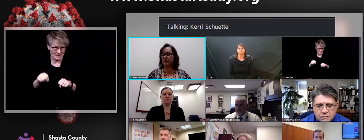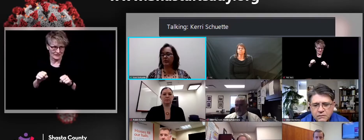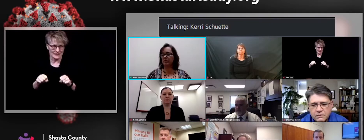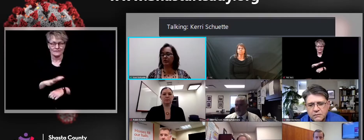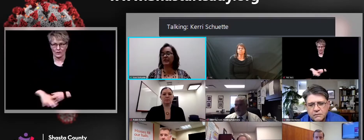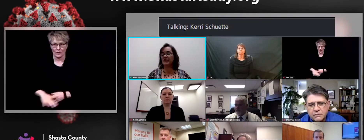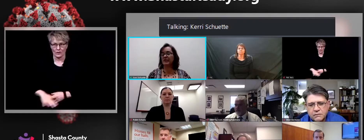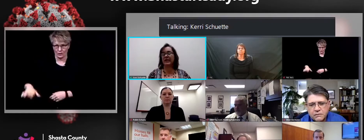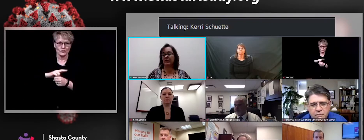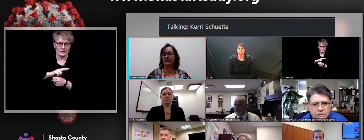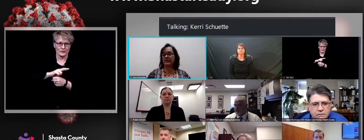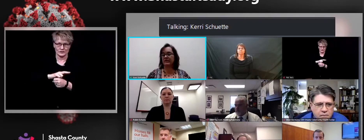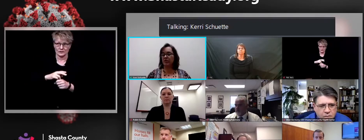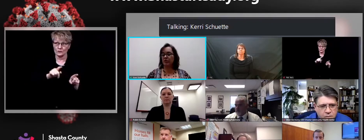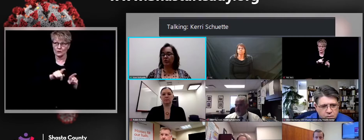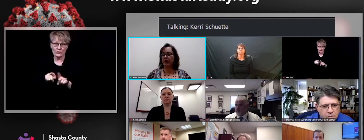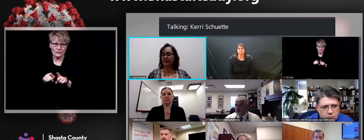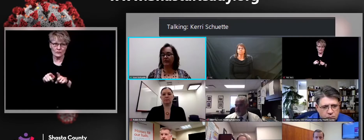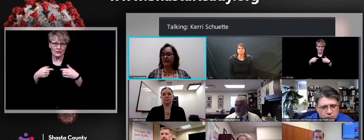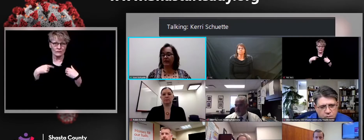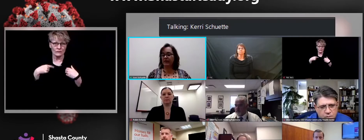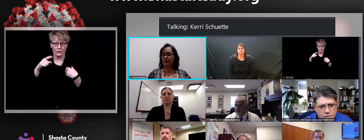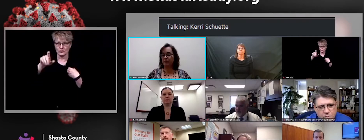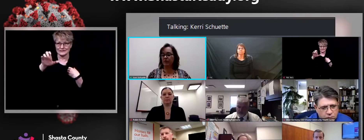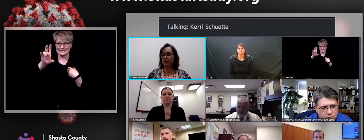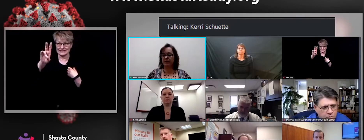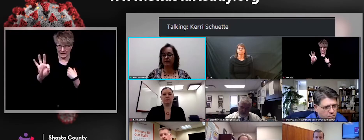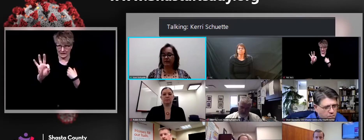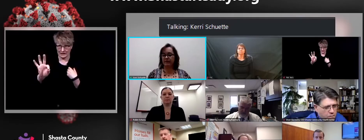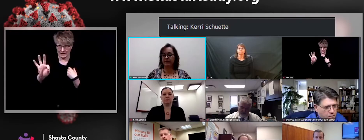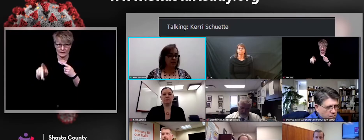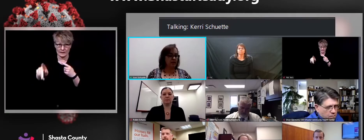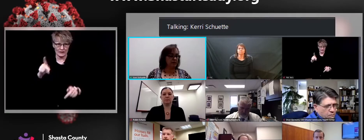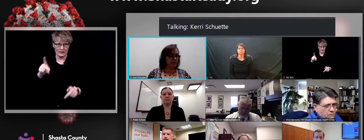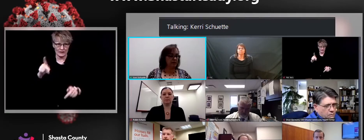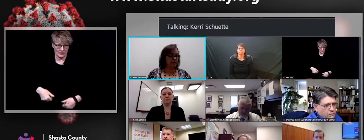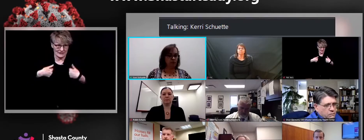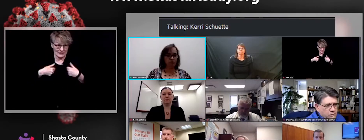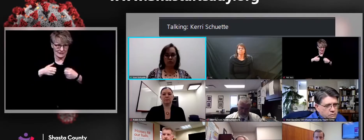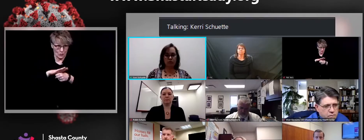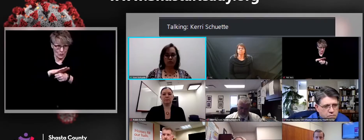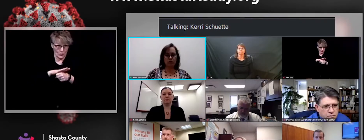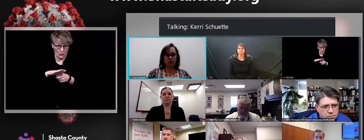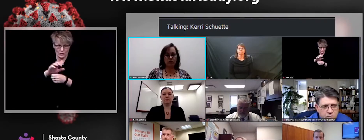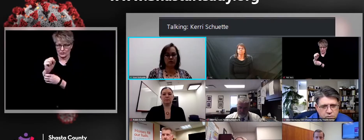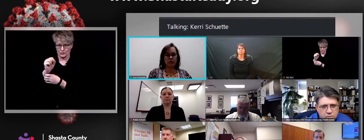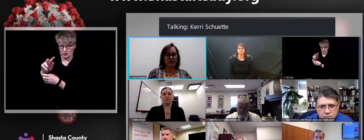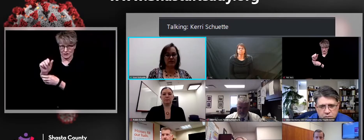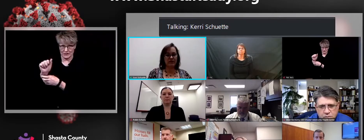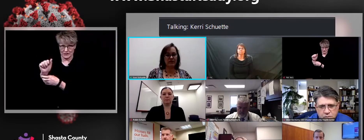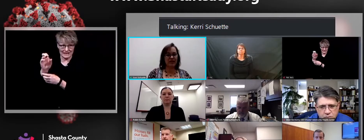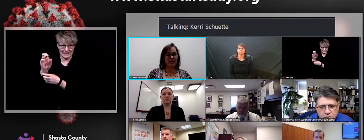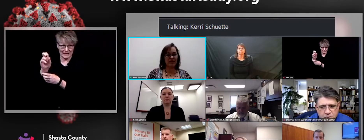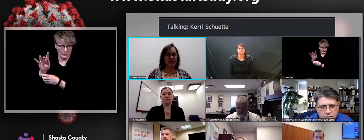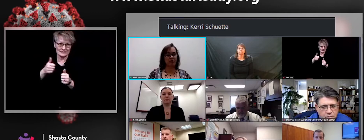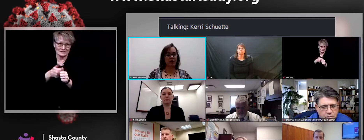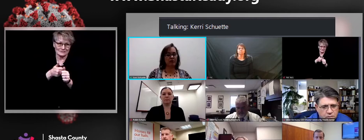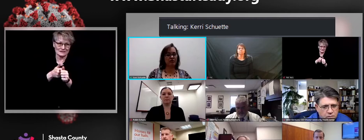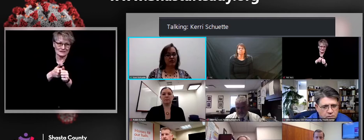people, Shasta County residents, who have died from COVID. With us today, we have Robin